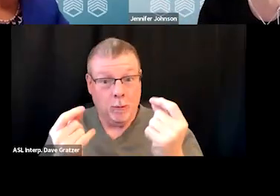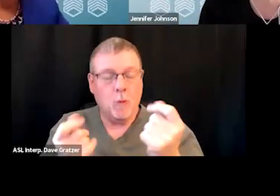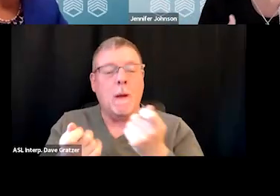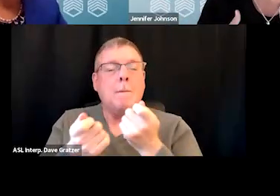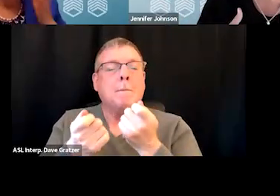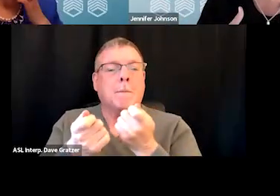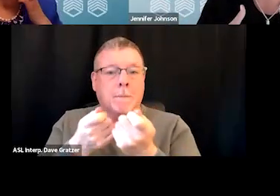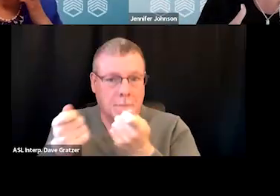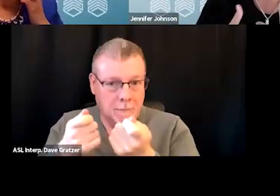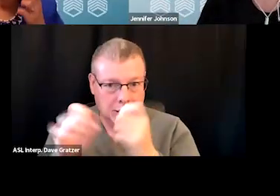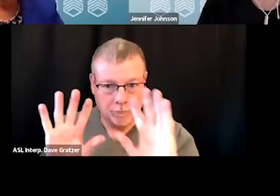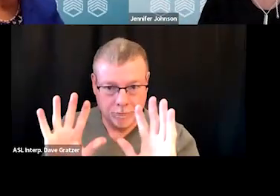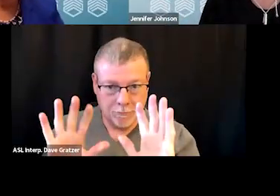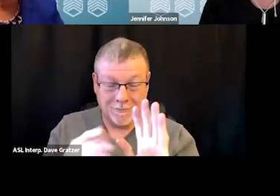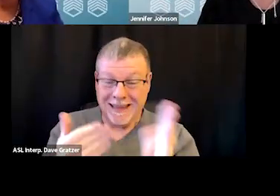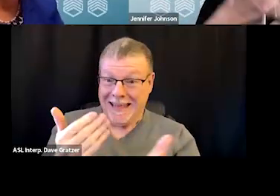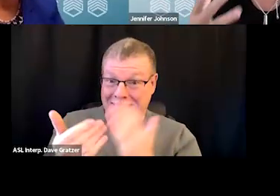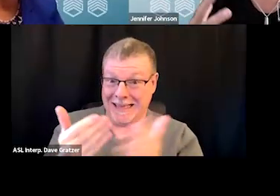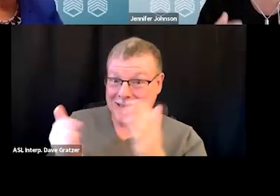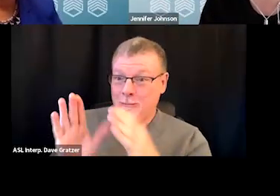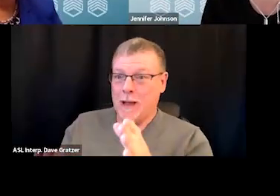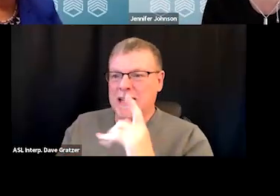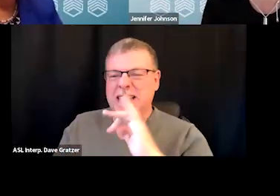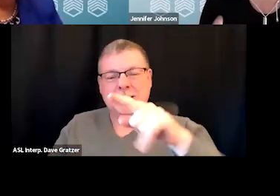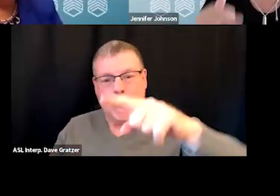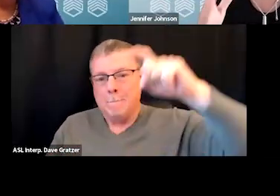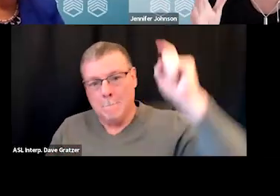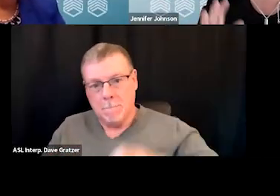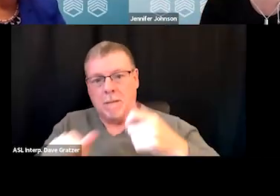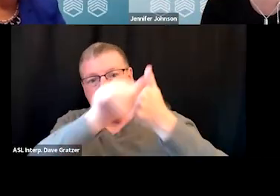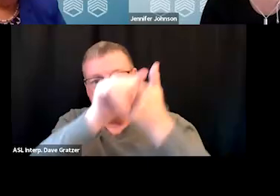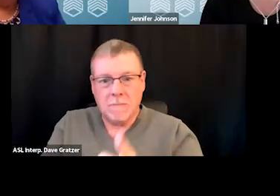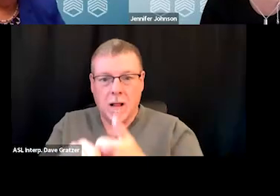There's no easy way to say, "This is how you handle a person who's disruptive."